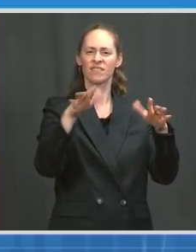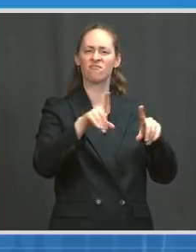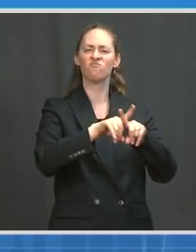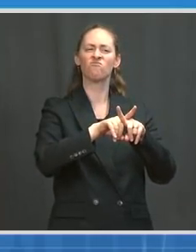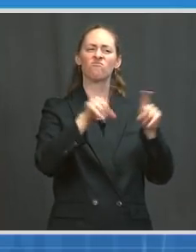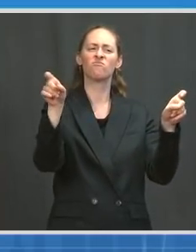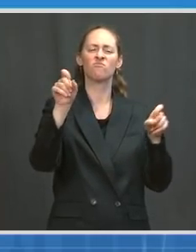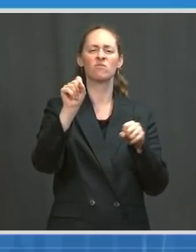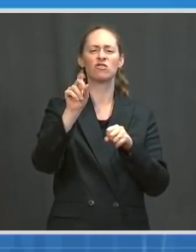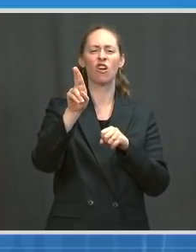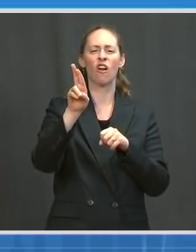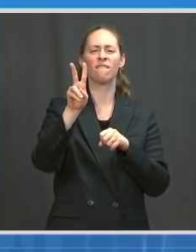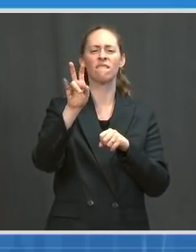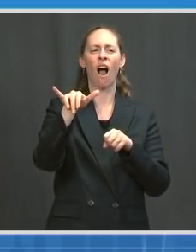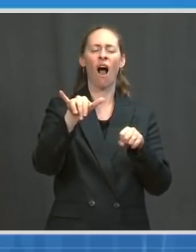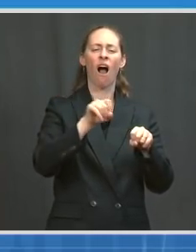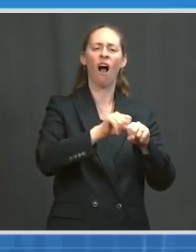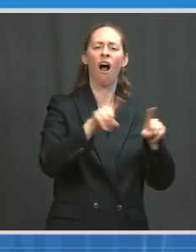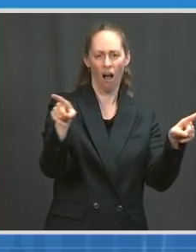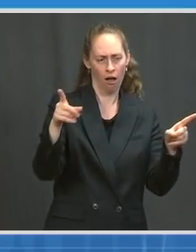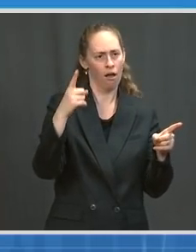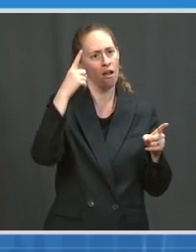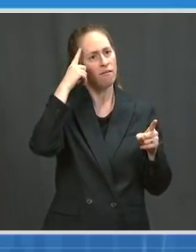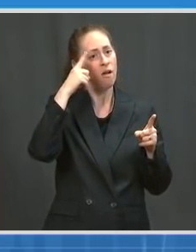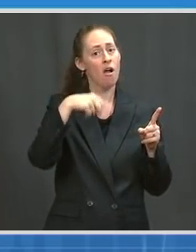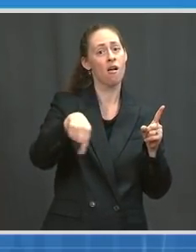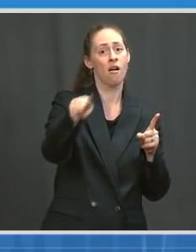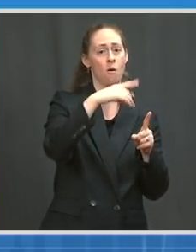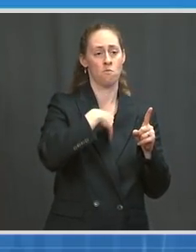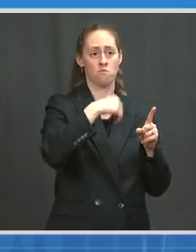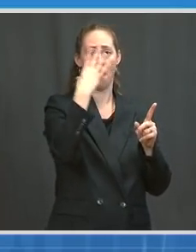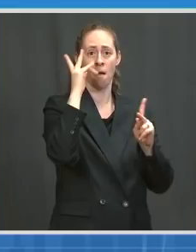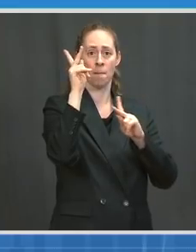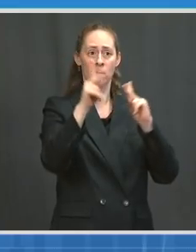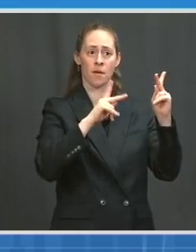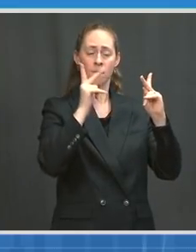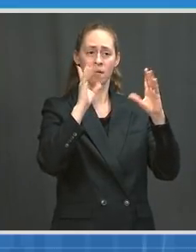were a group that was showing a disproportionate amount of vaccine hesitancy